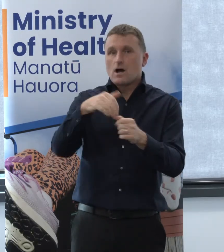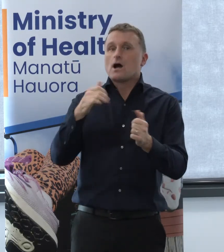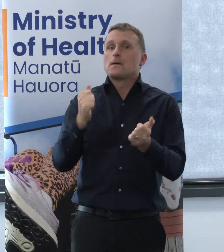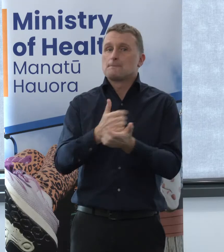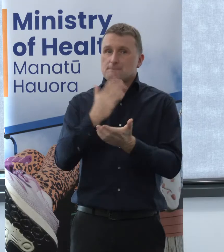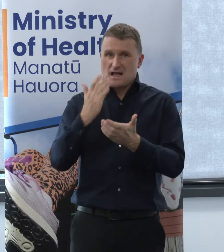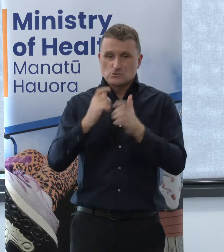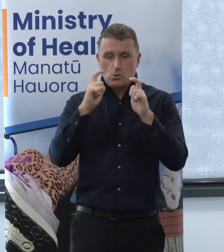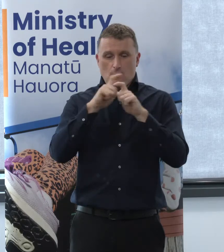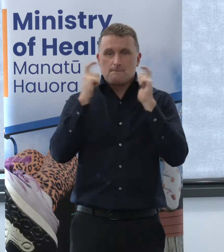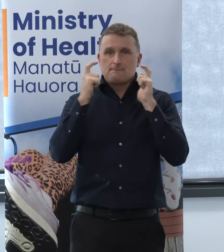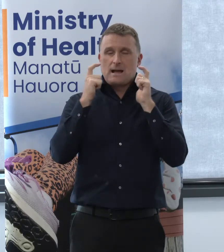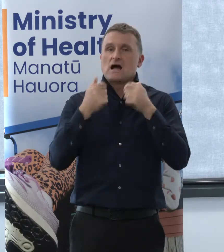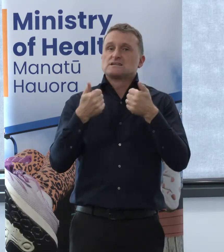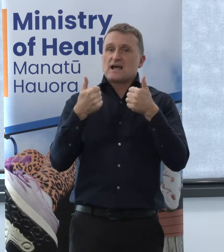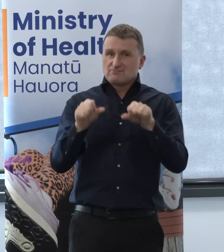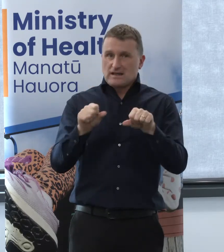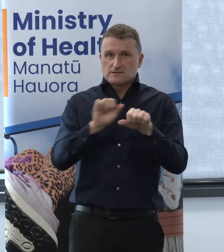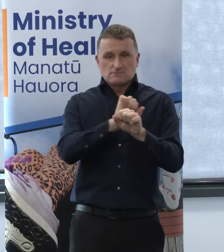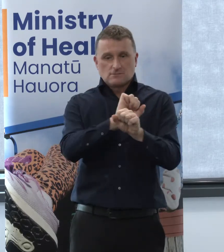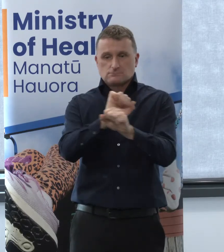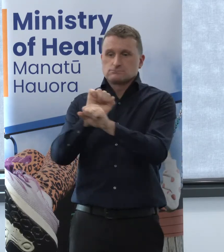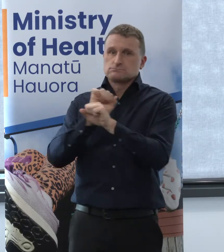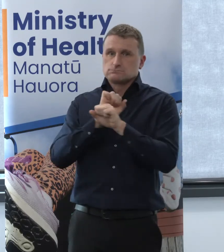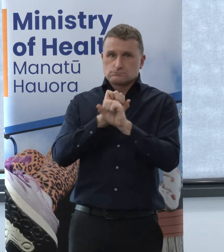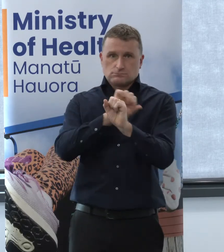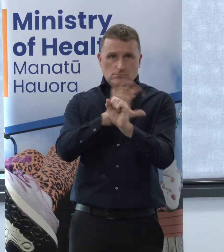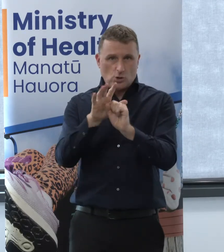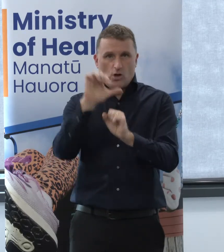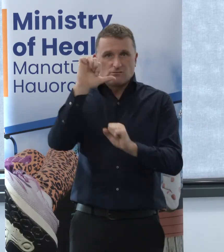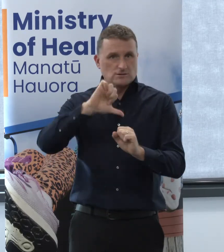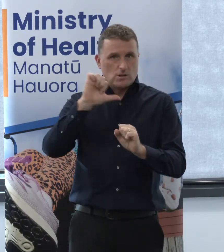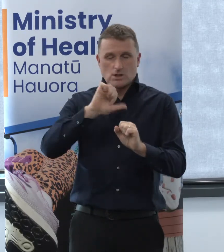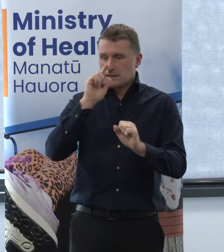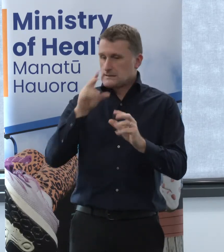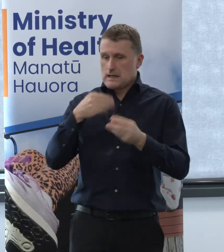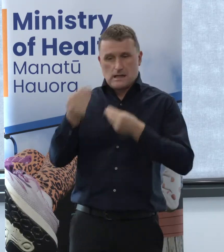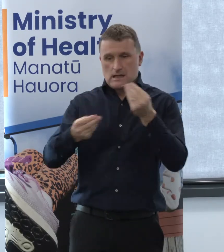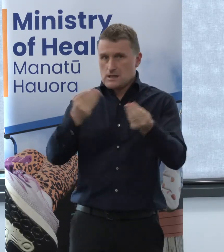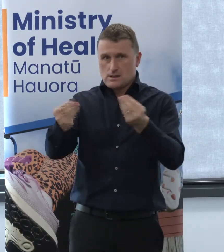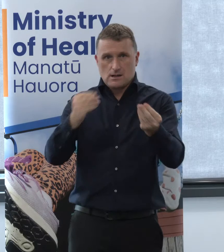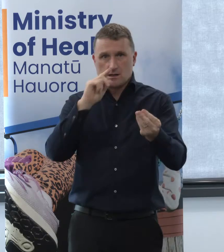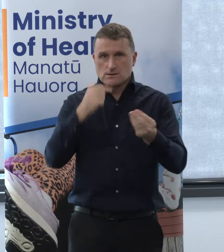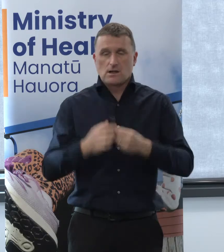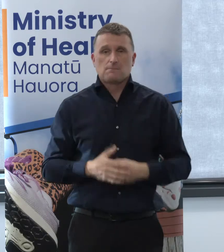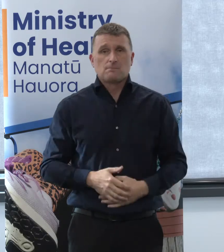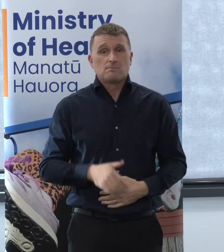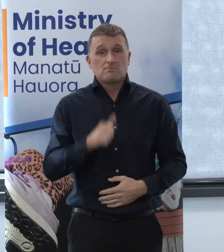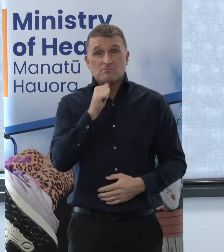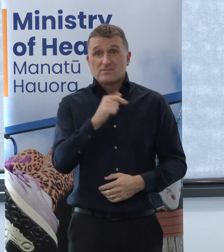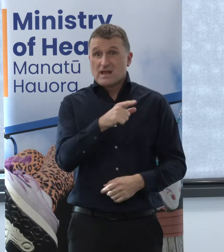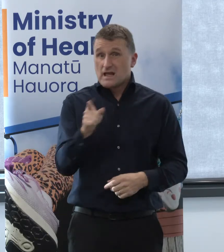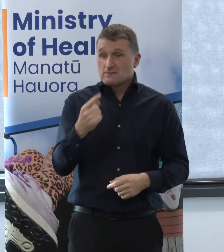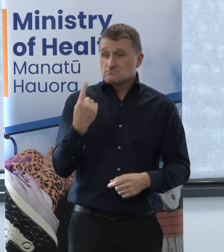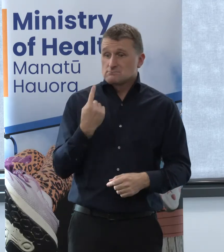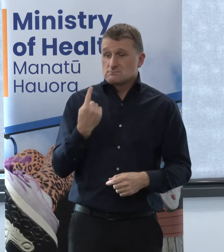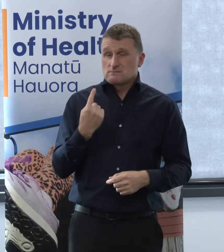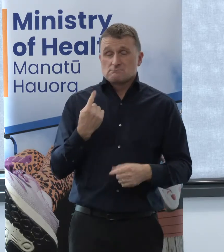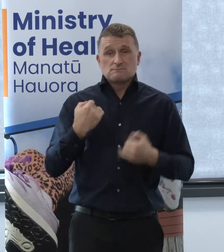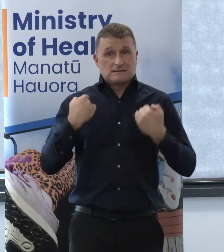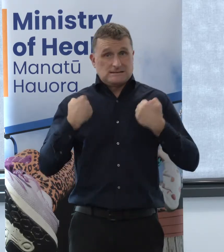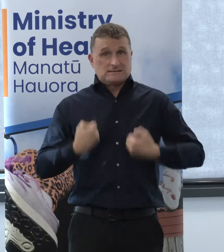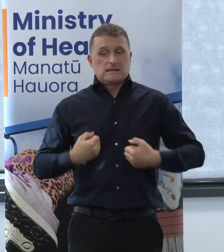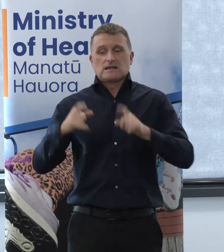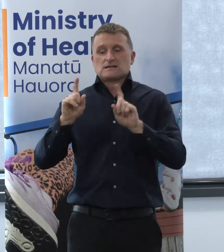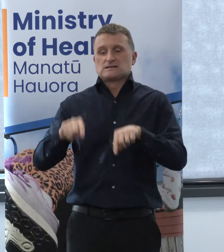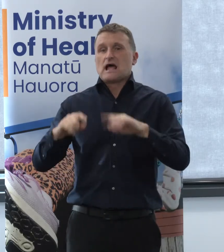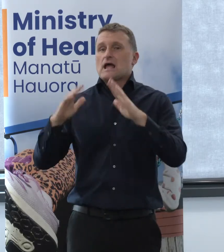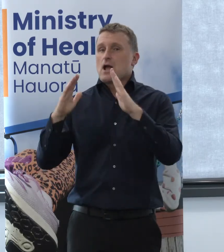particularly when ventilation